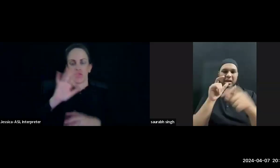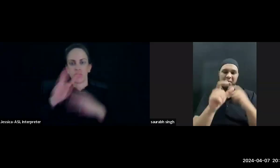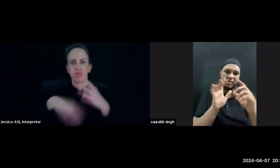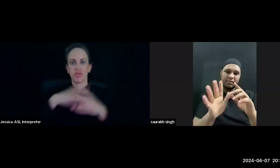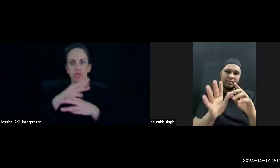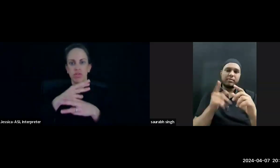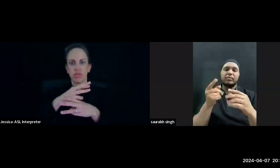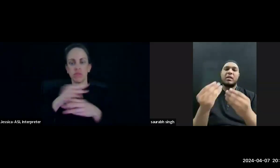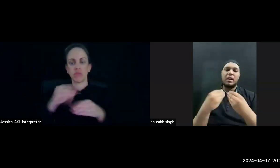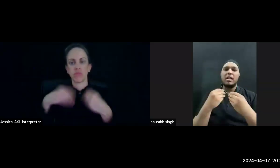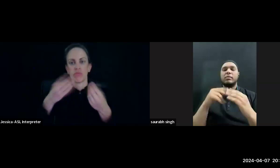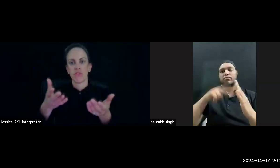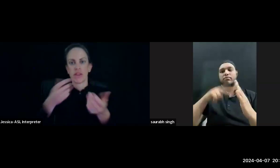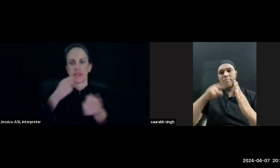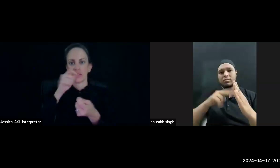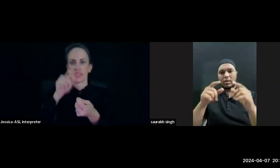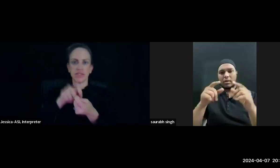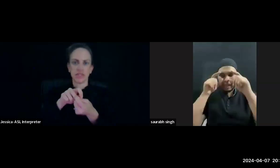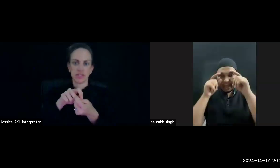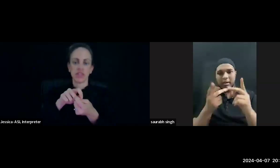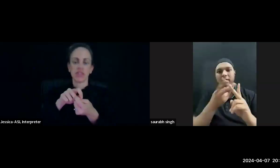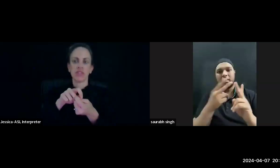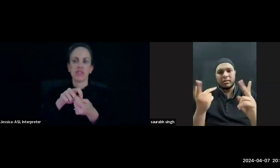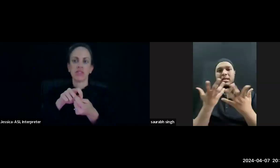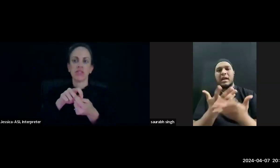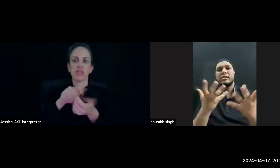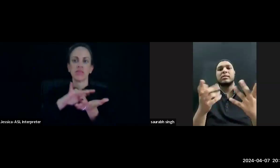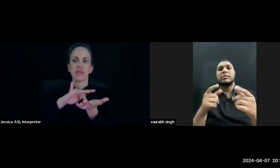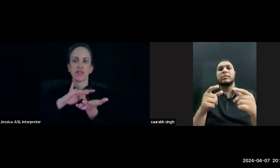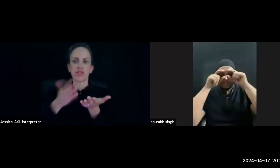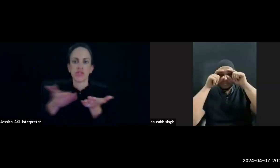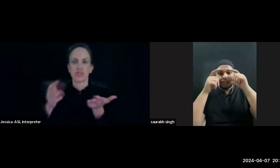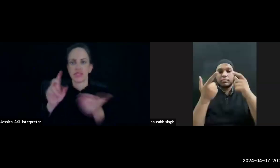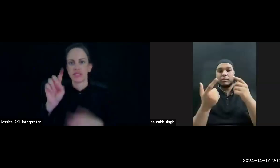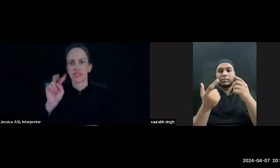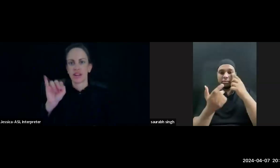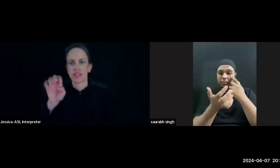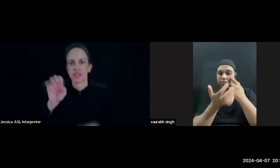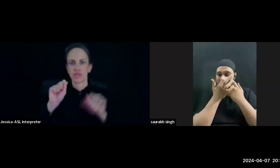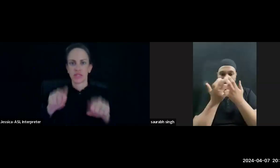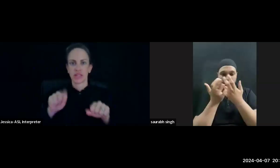you with certain uh wearable device that you can wear in your spectacles and they can widen your